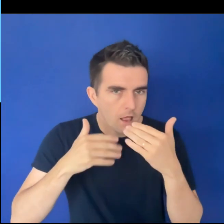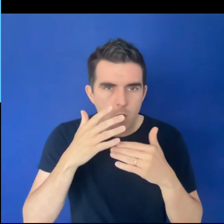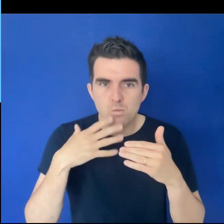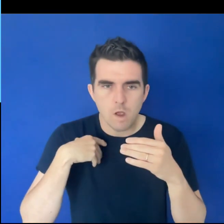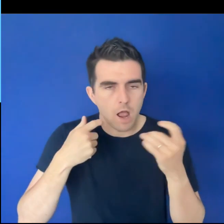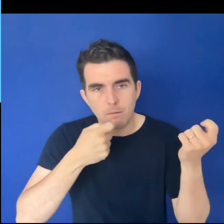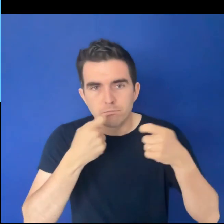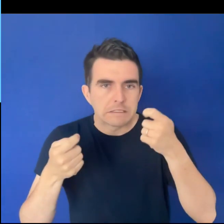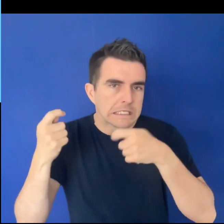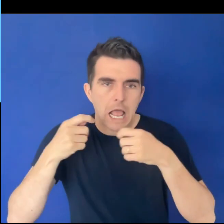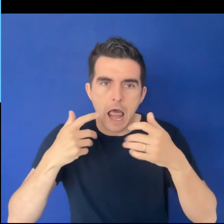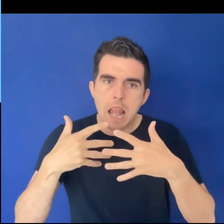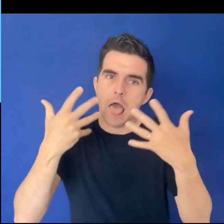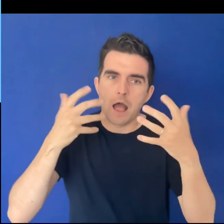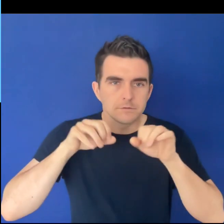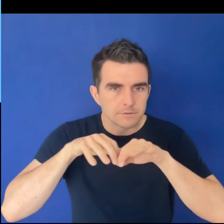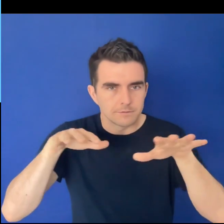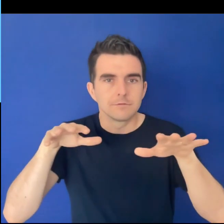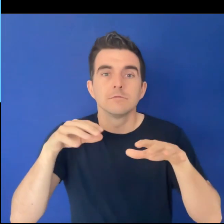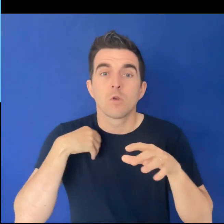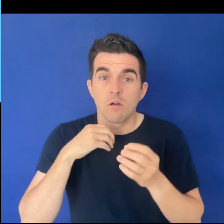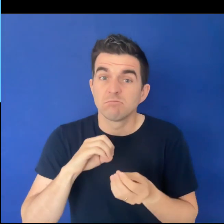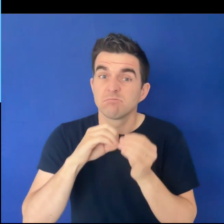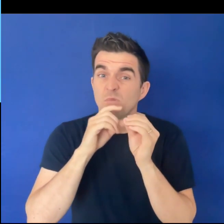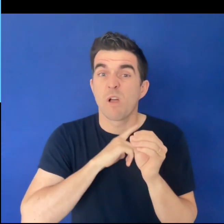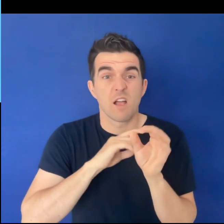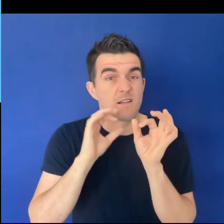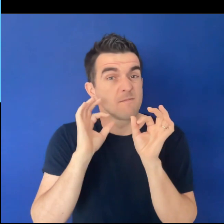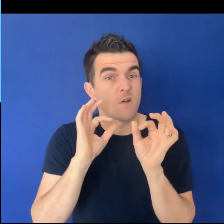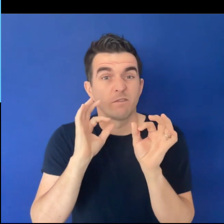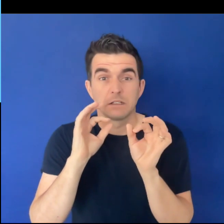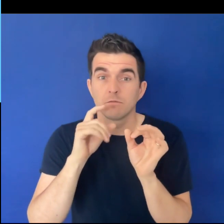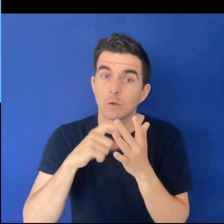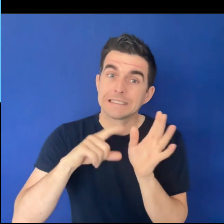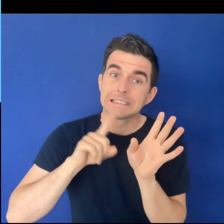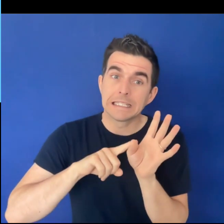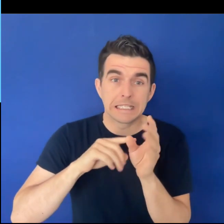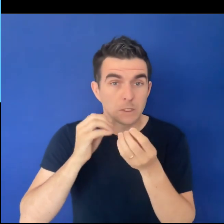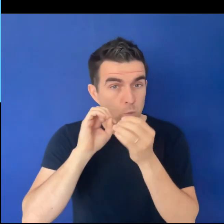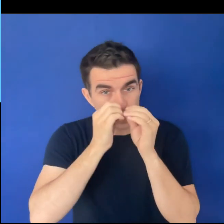I designed Dawnfolk to be the perfect entryway into the city builder strategy game genre.